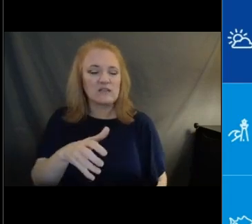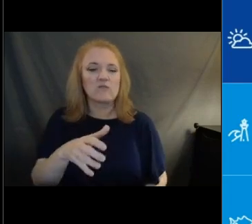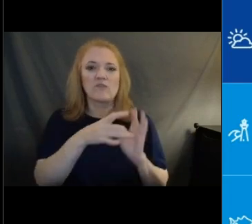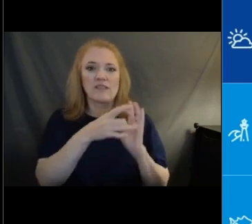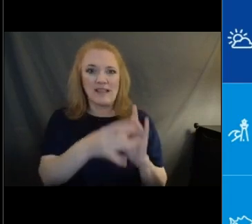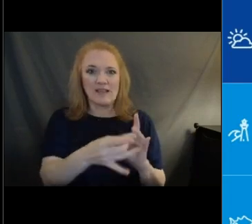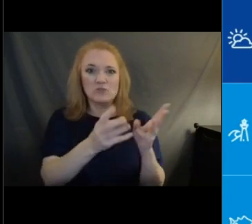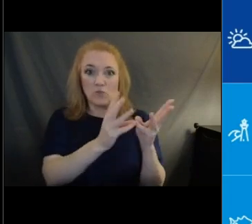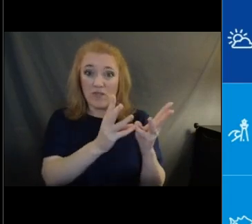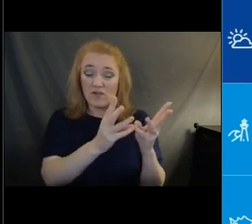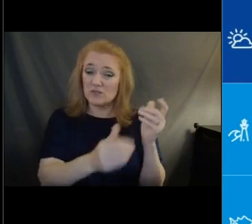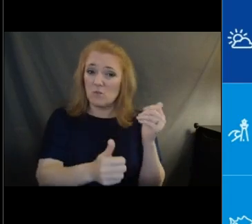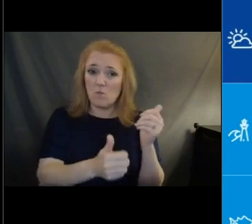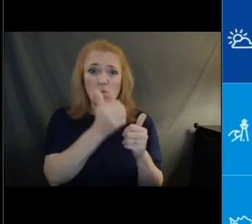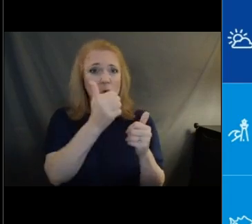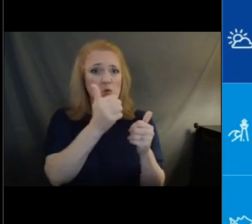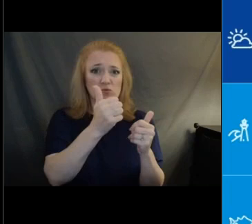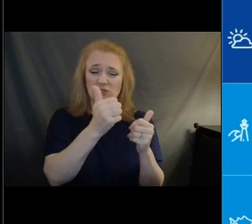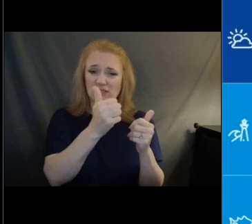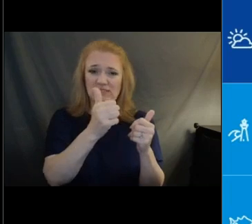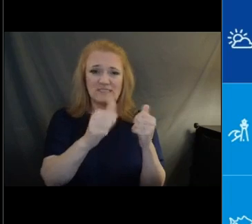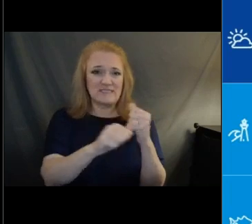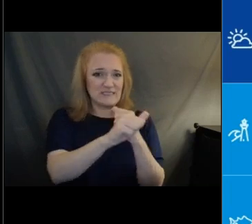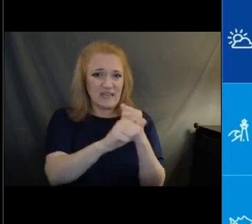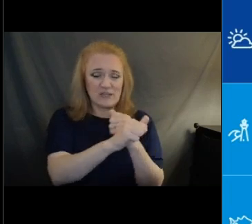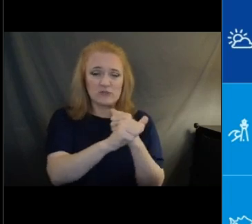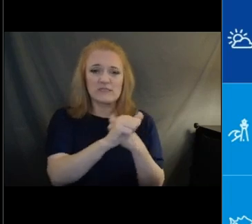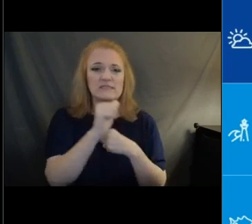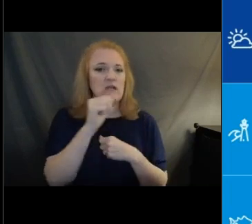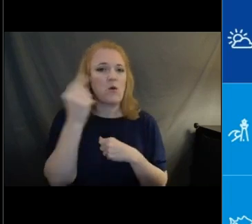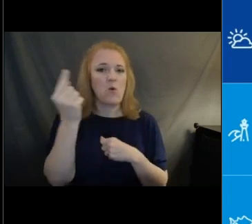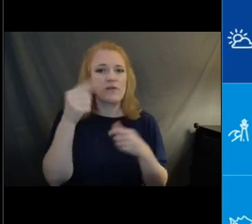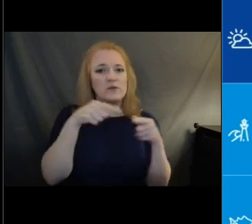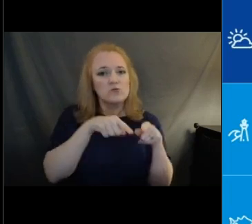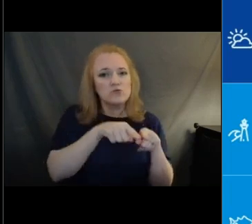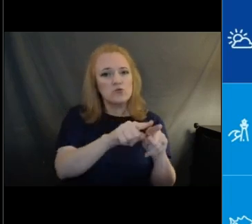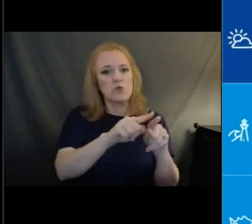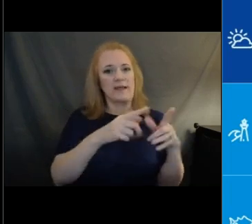it's heat. And you know it's not just during the event, it could last afterwards as well,